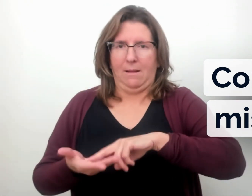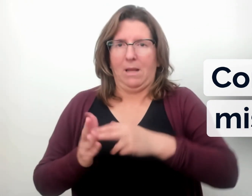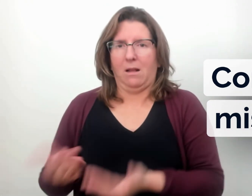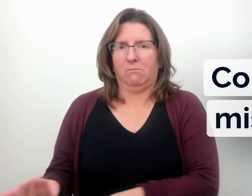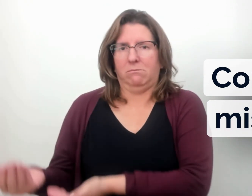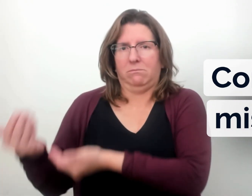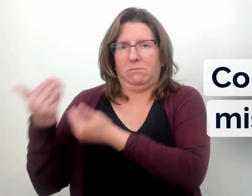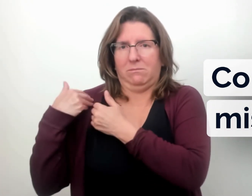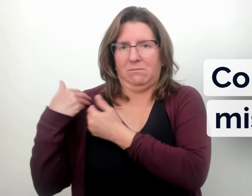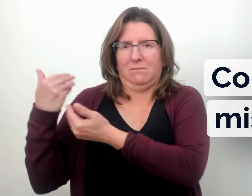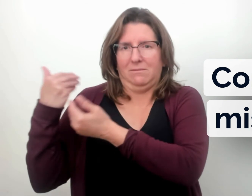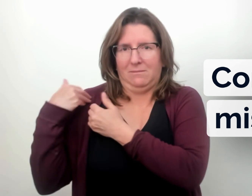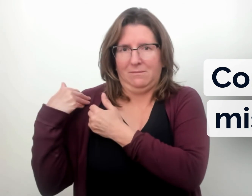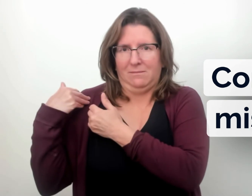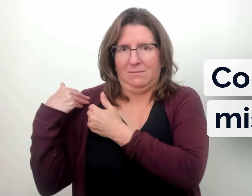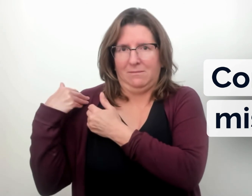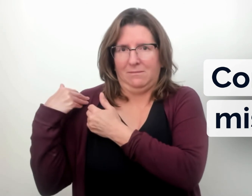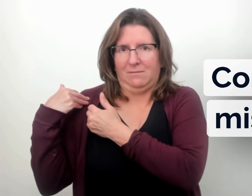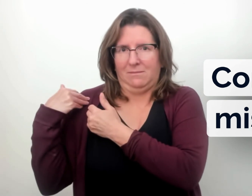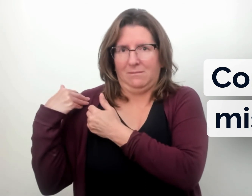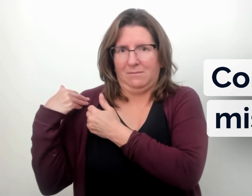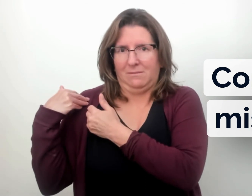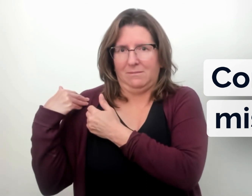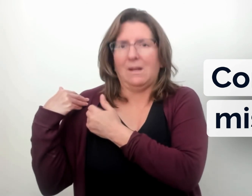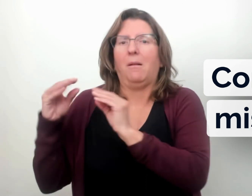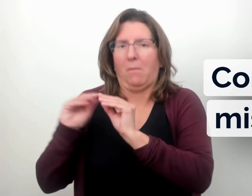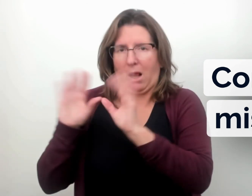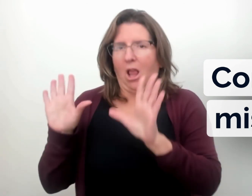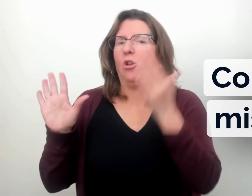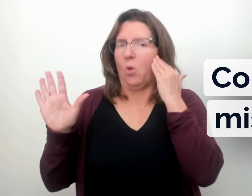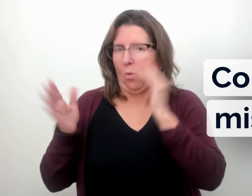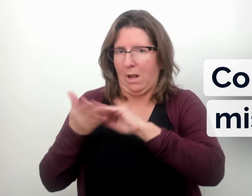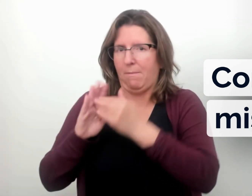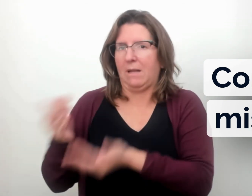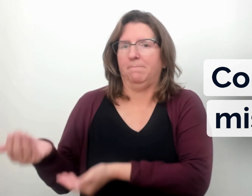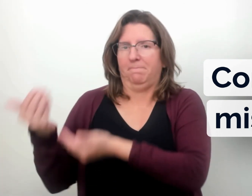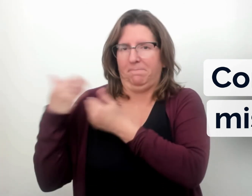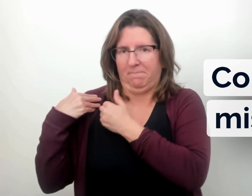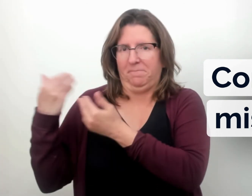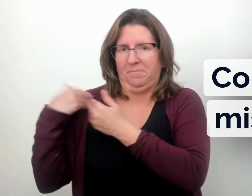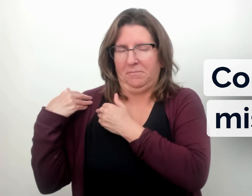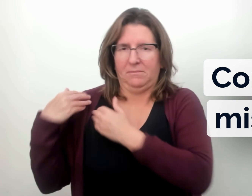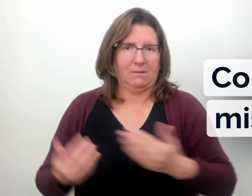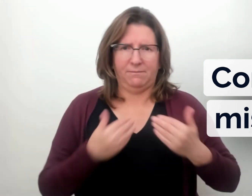The location is wrong. Both hands need to be up on the side of one shoulder meaning = RESPONSIBILITY.